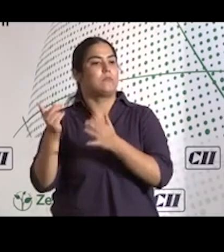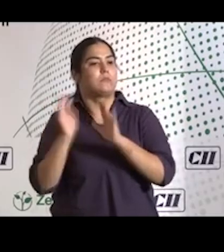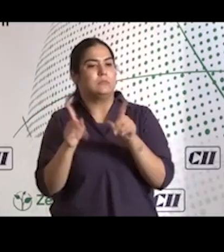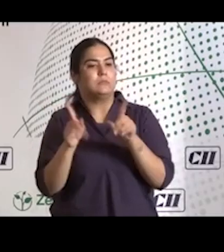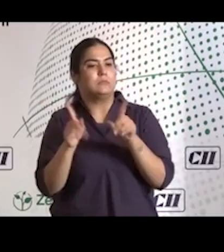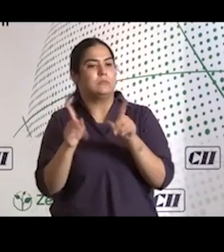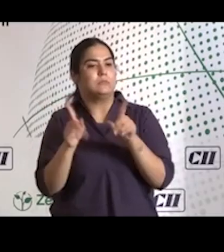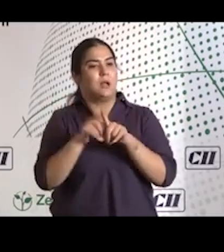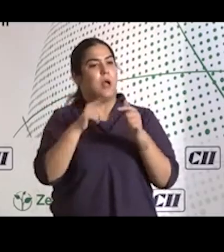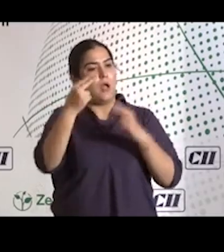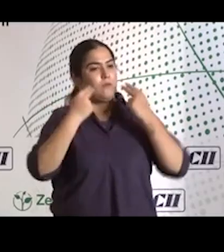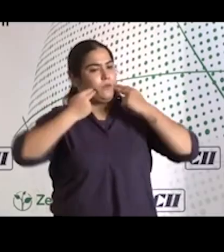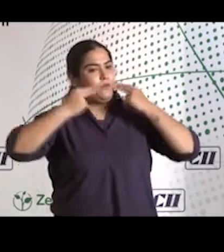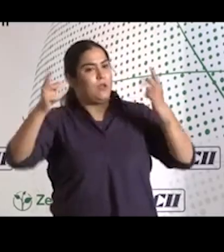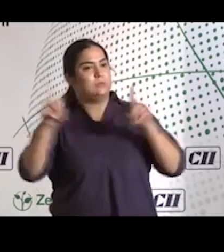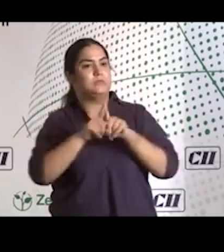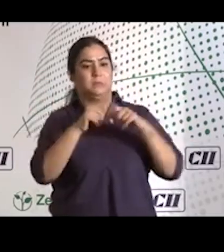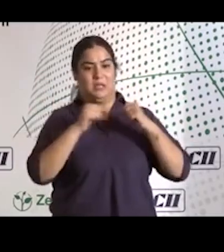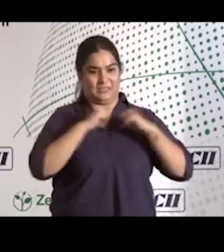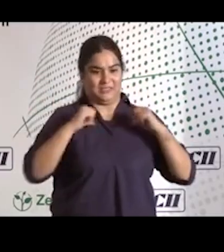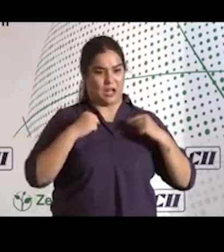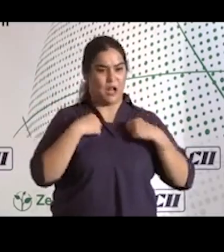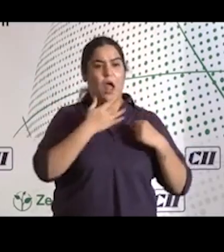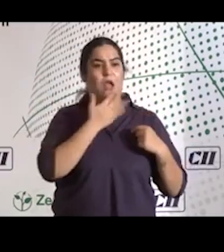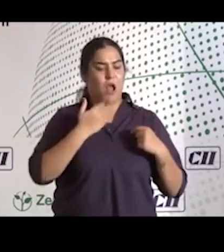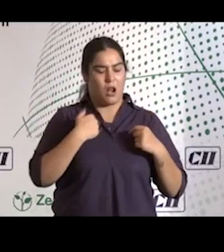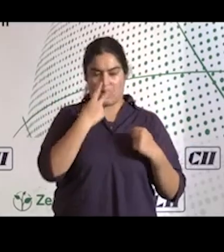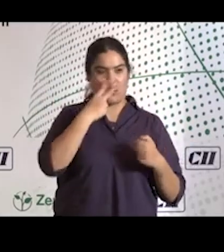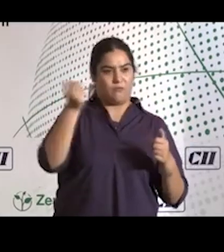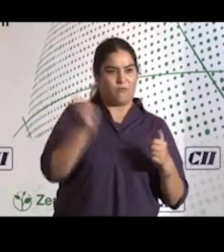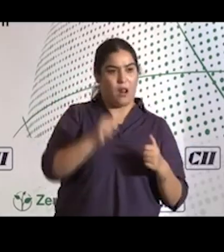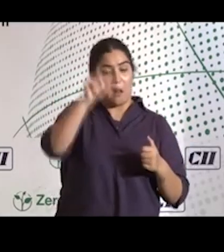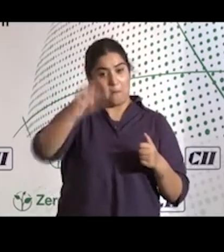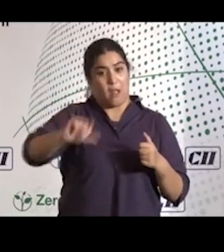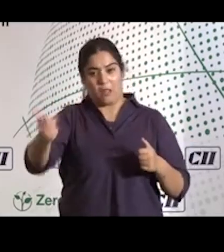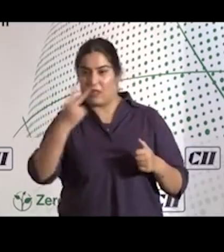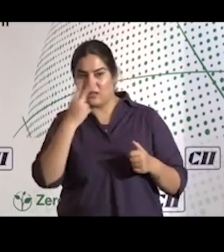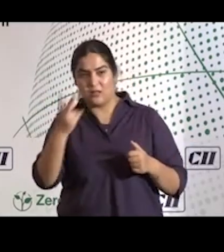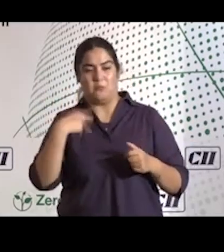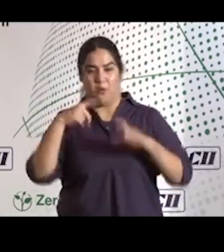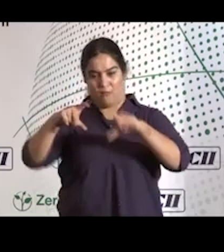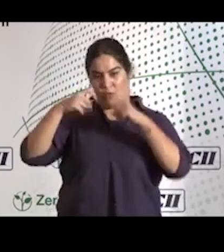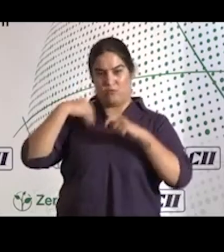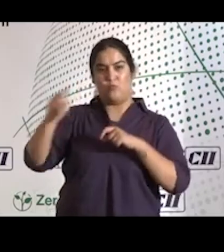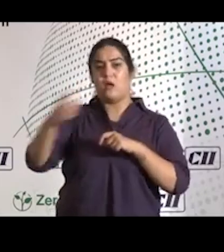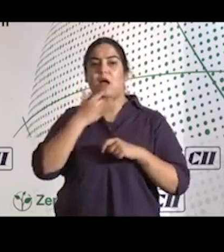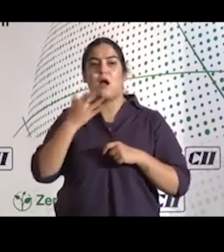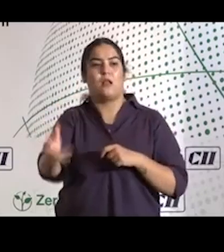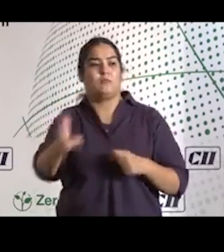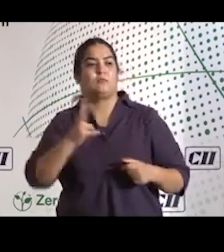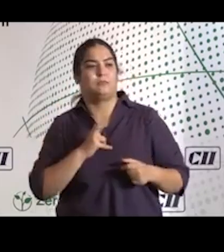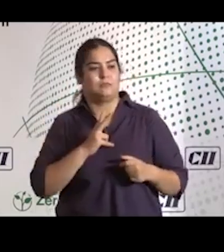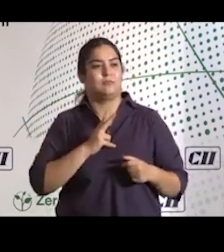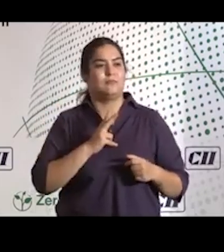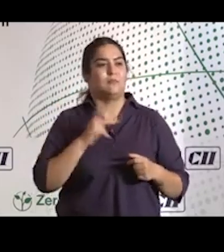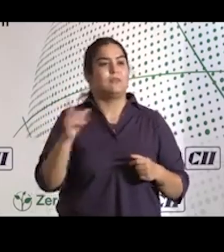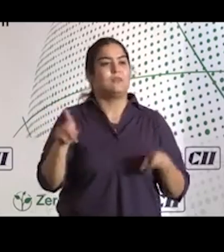if this shirt is blue or or purple and type seen. And immediately someone was to give an